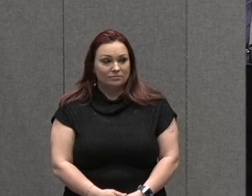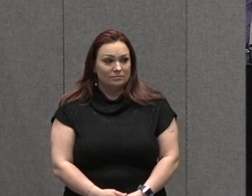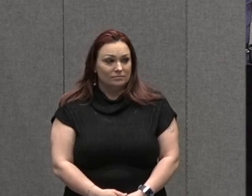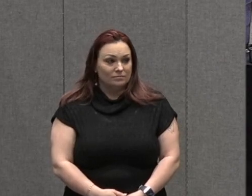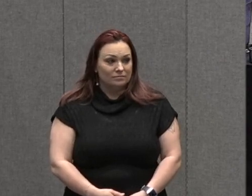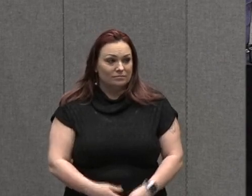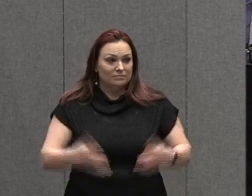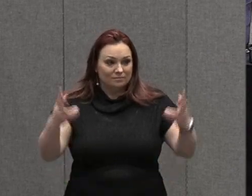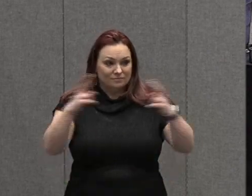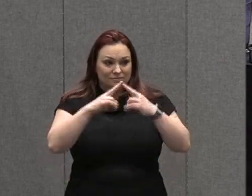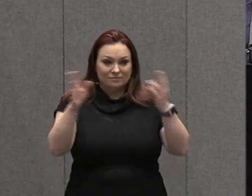Very nice.